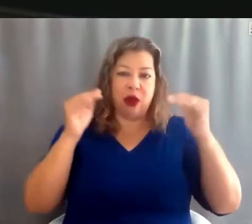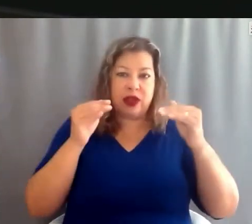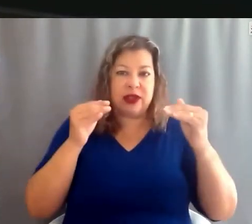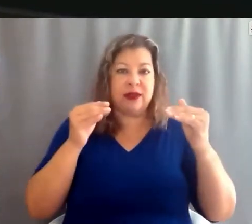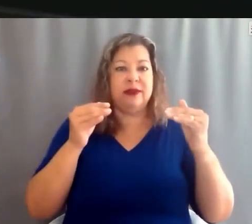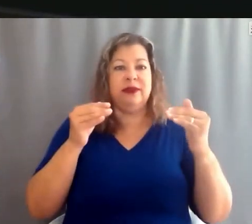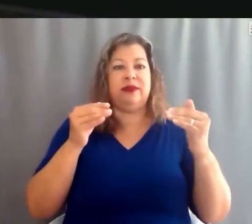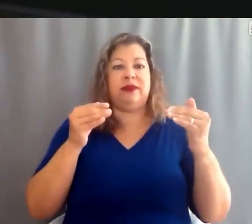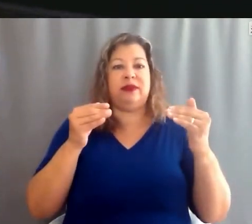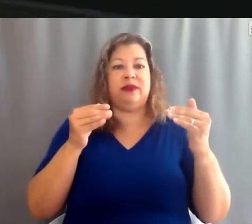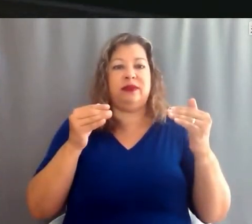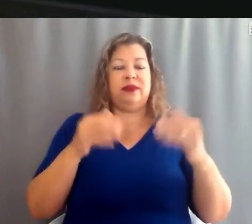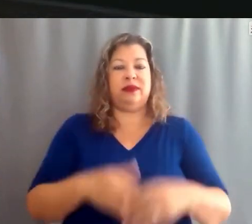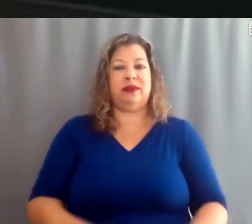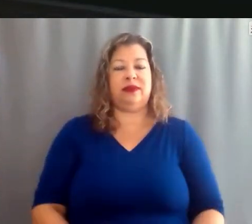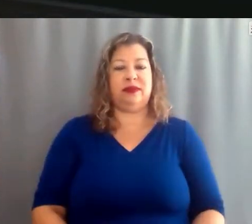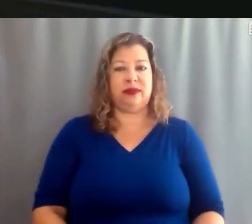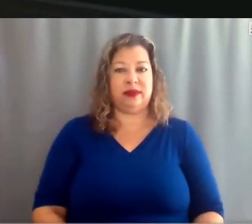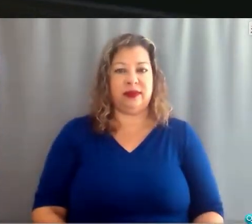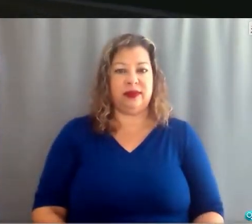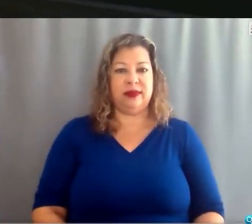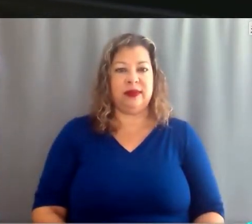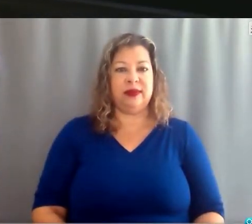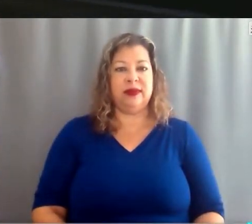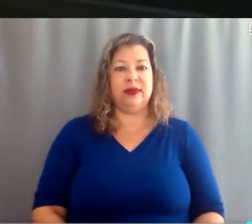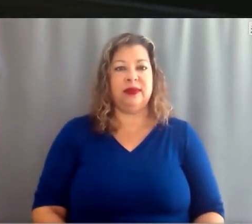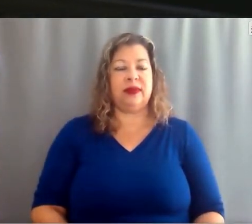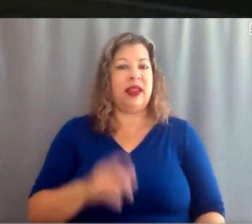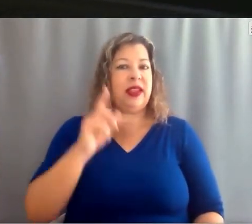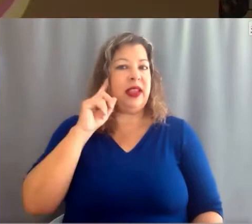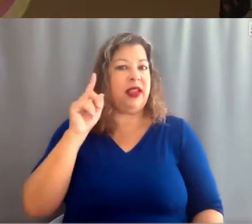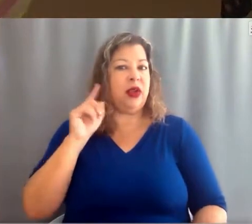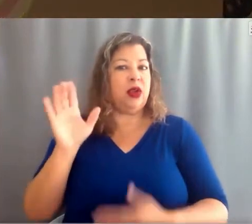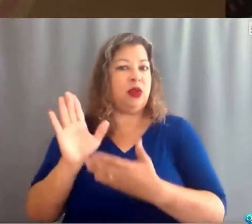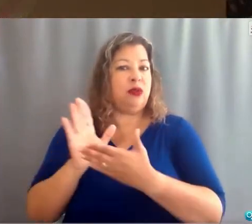Like focus.